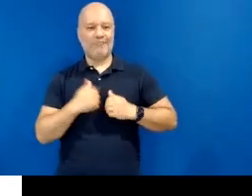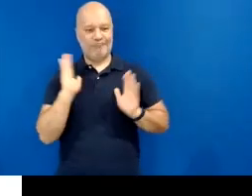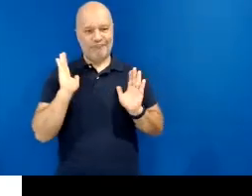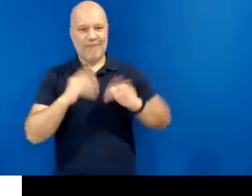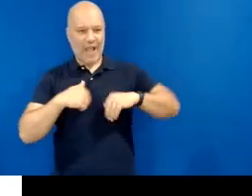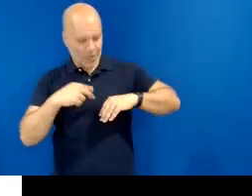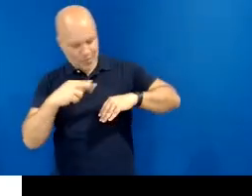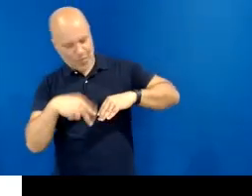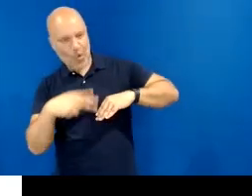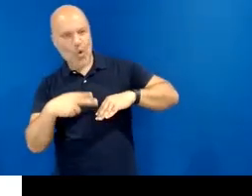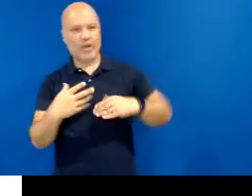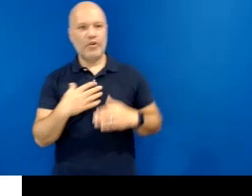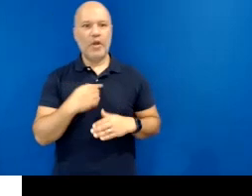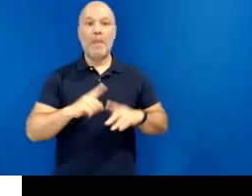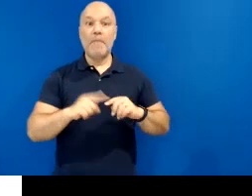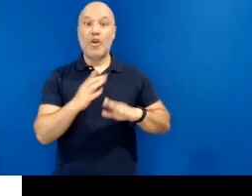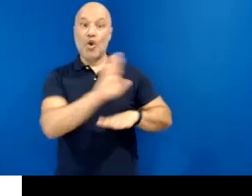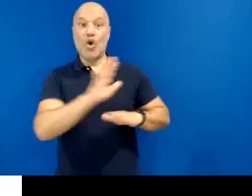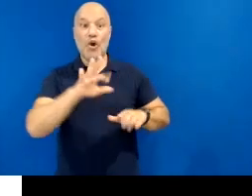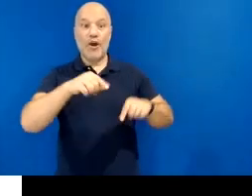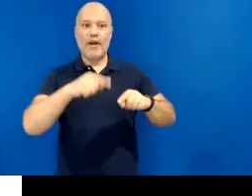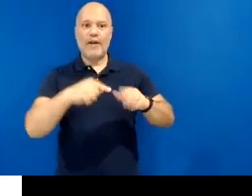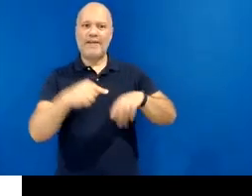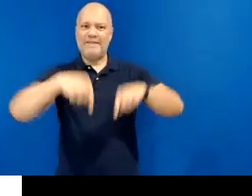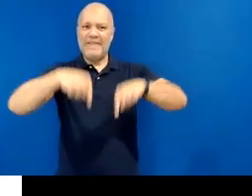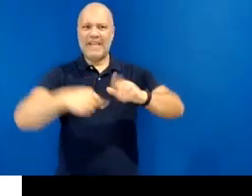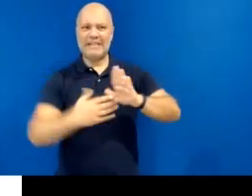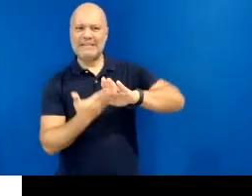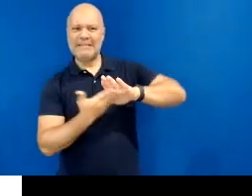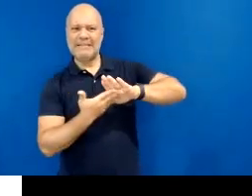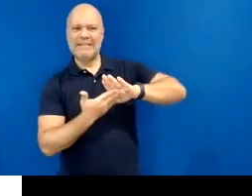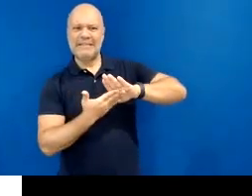having pain in the balls of her feet lately. Just the area, just behind the toes.